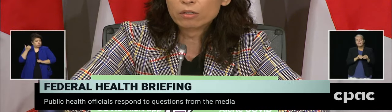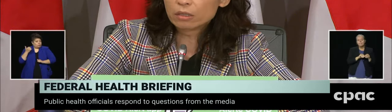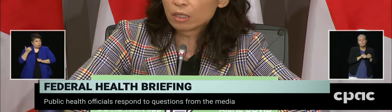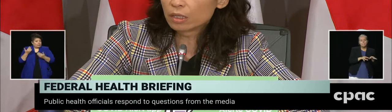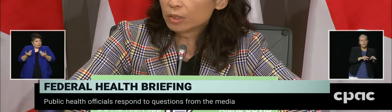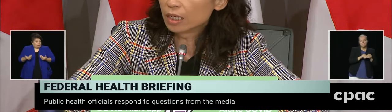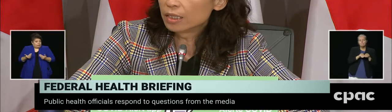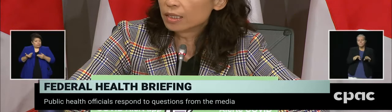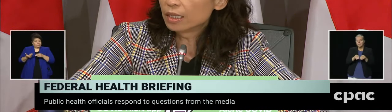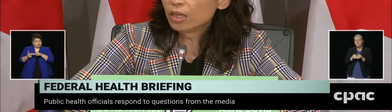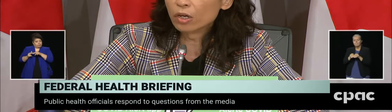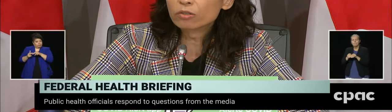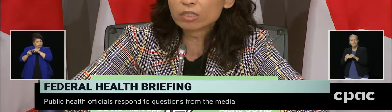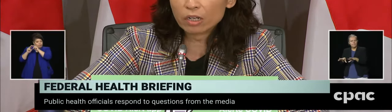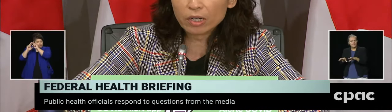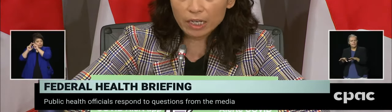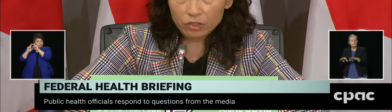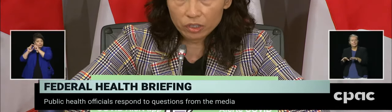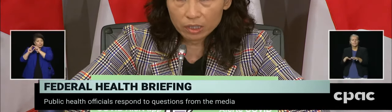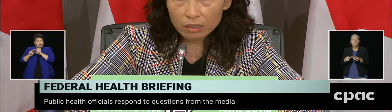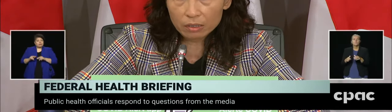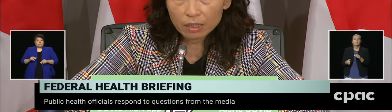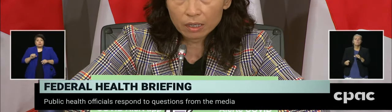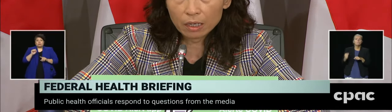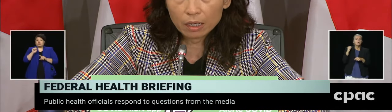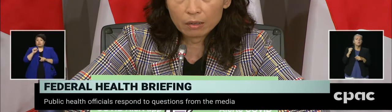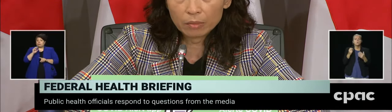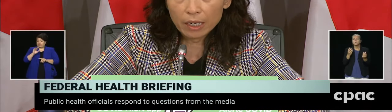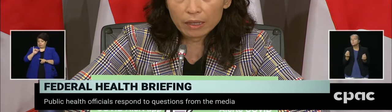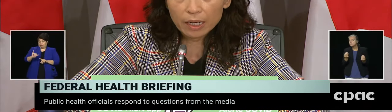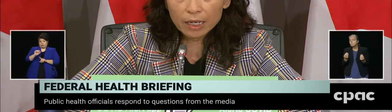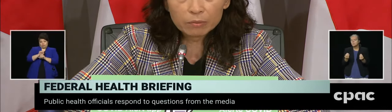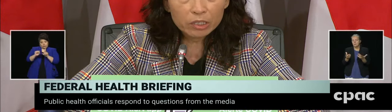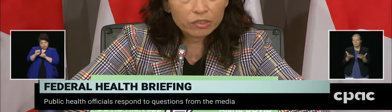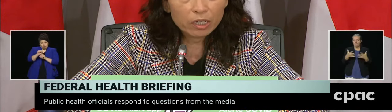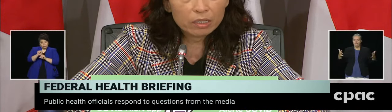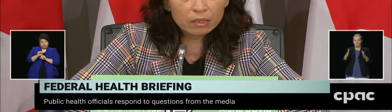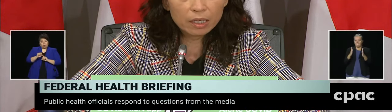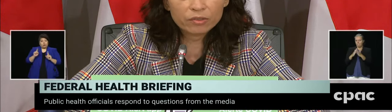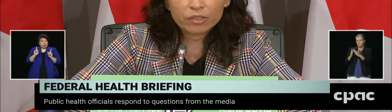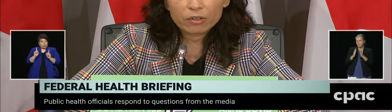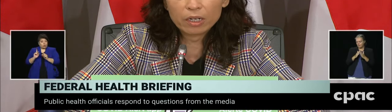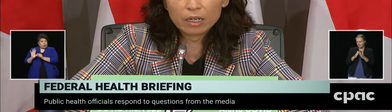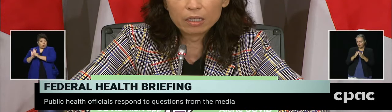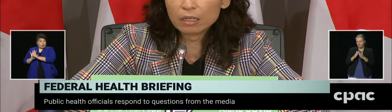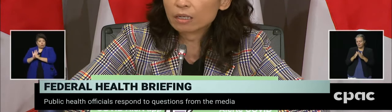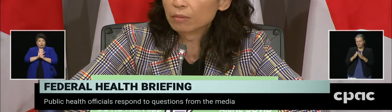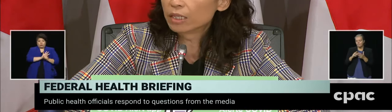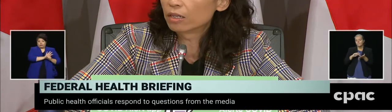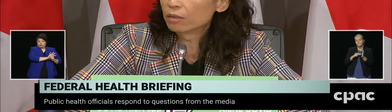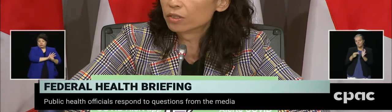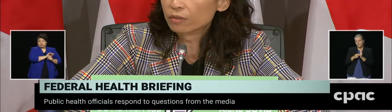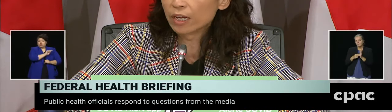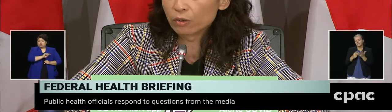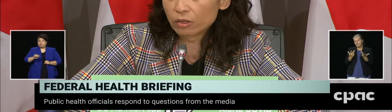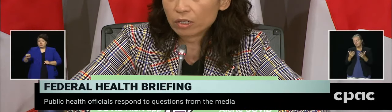CURRENT ESCALATIONS, SO UNDER